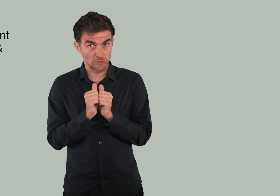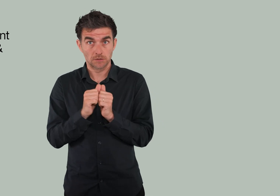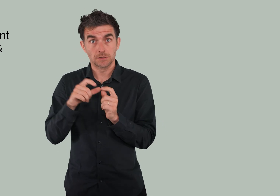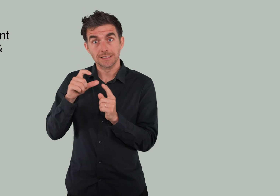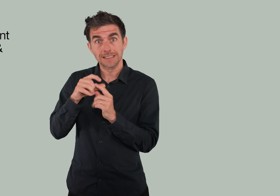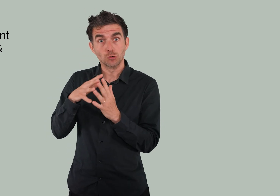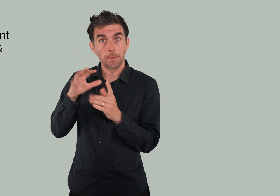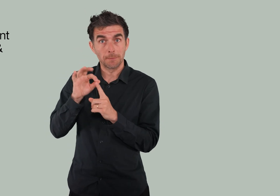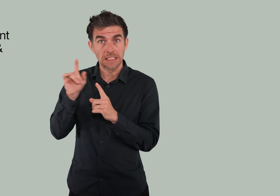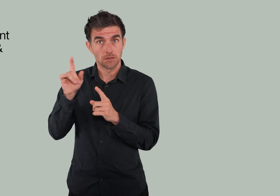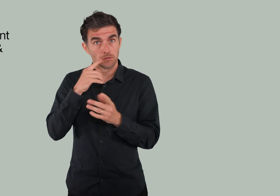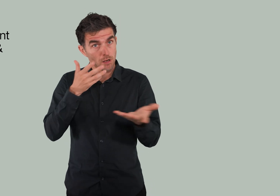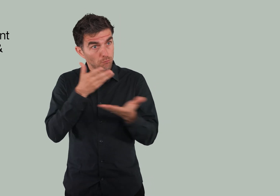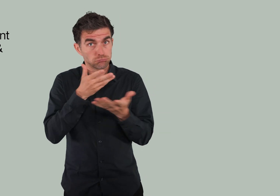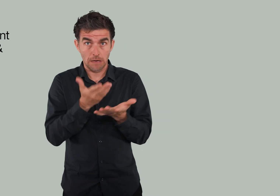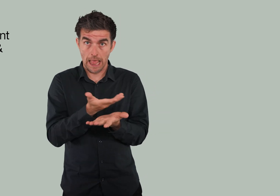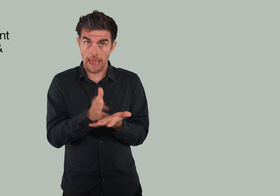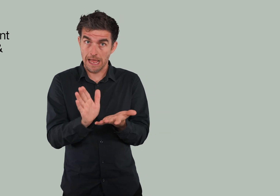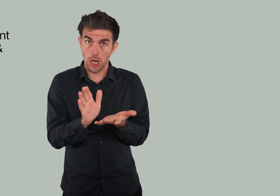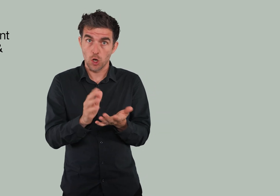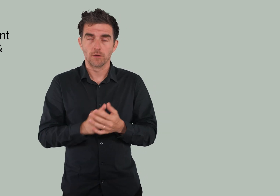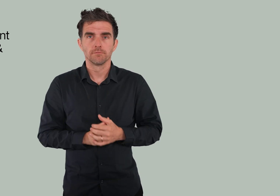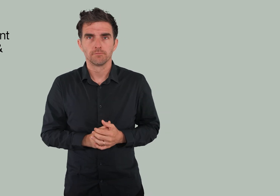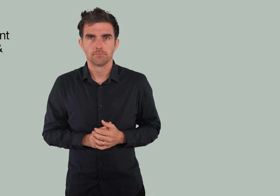whether they agreed DWP communicated clearly with them